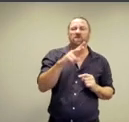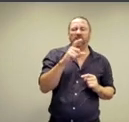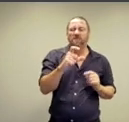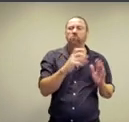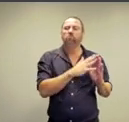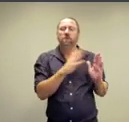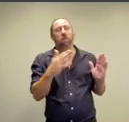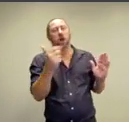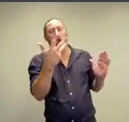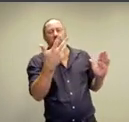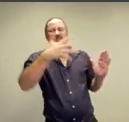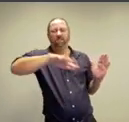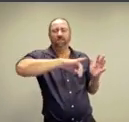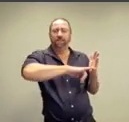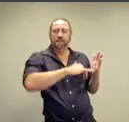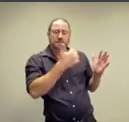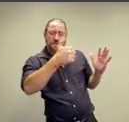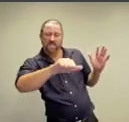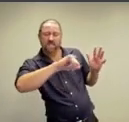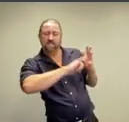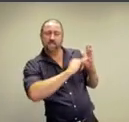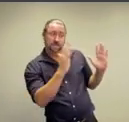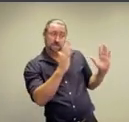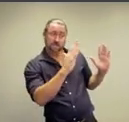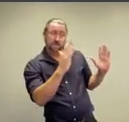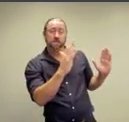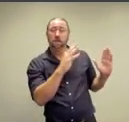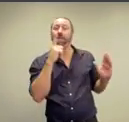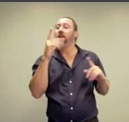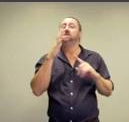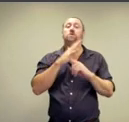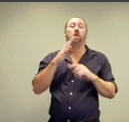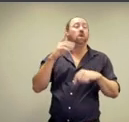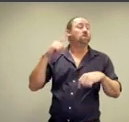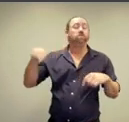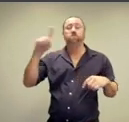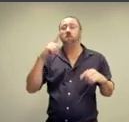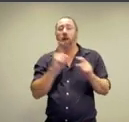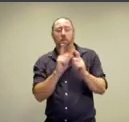the 20th century, certainly up until the 50s and you know, the post-war period,